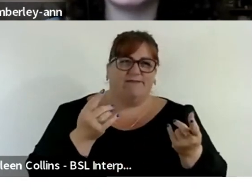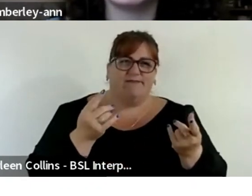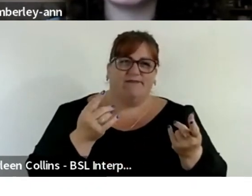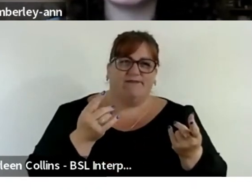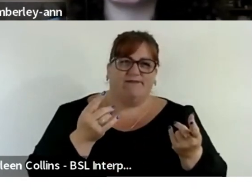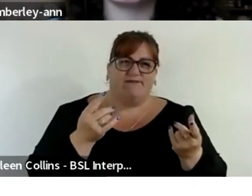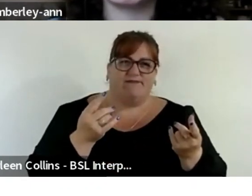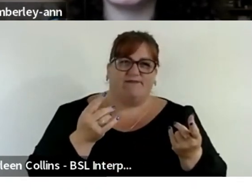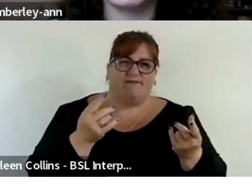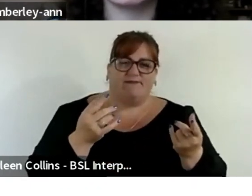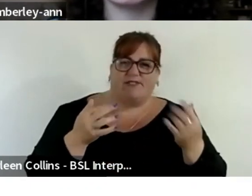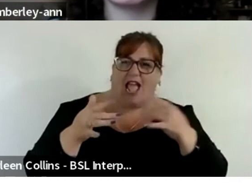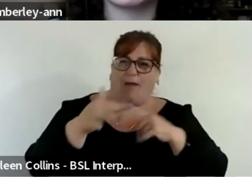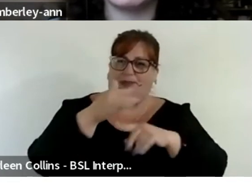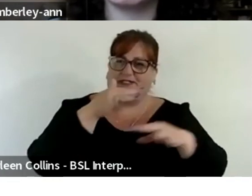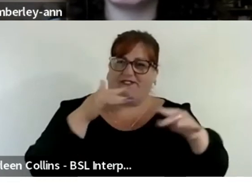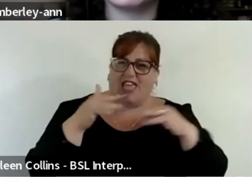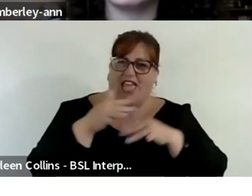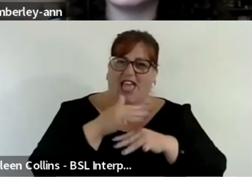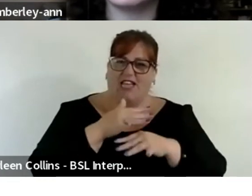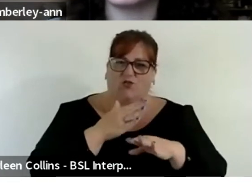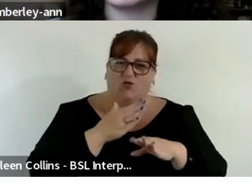Ittence moo we can work together really nicely.